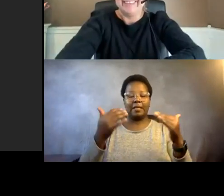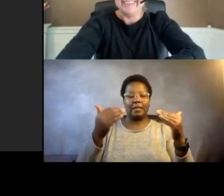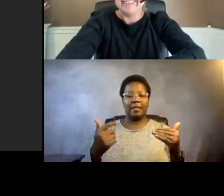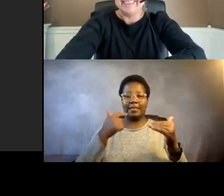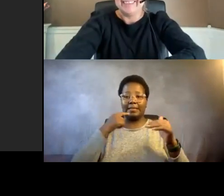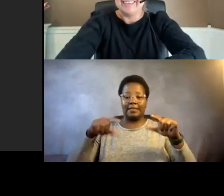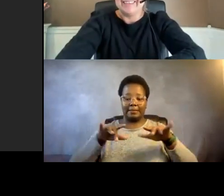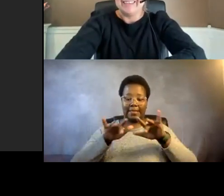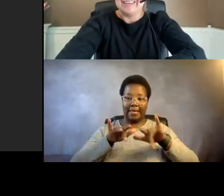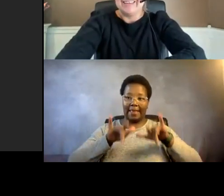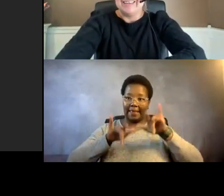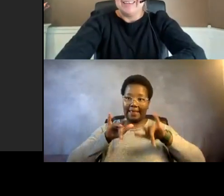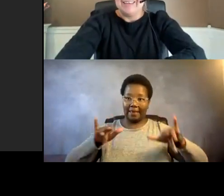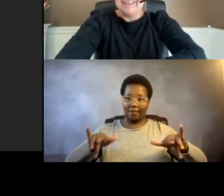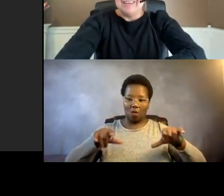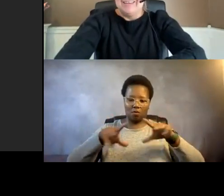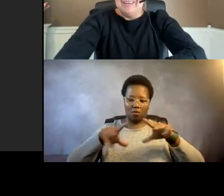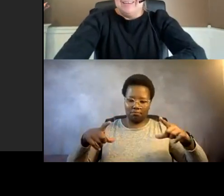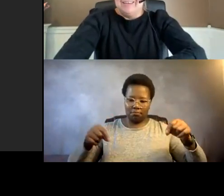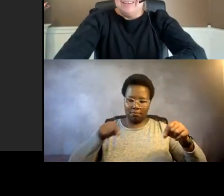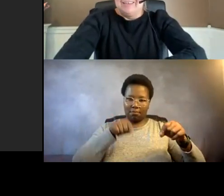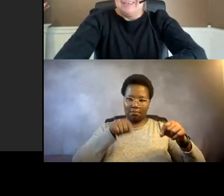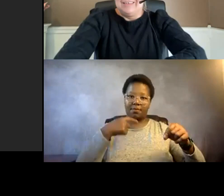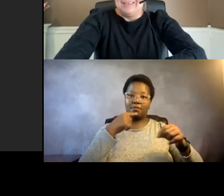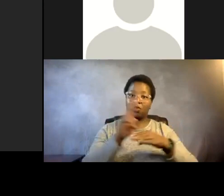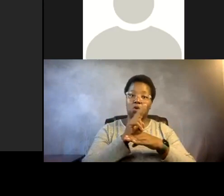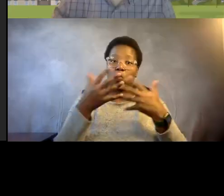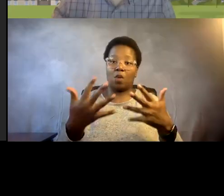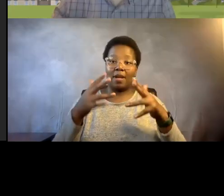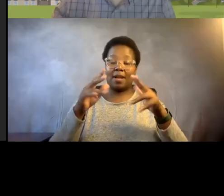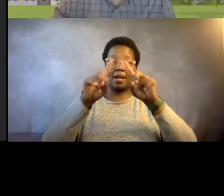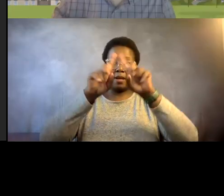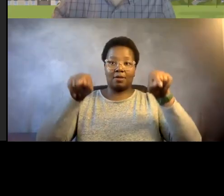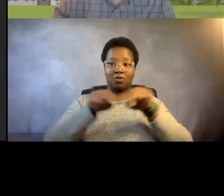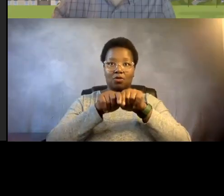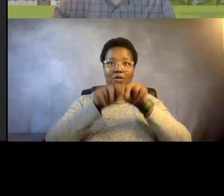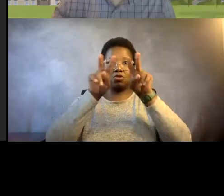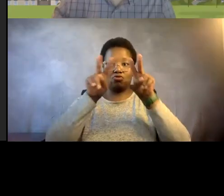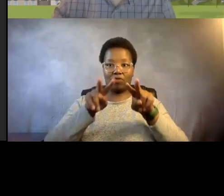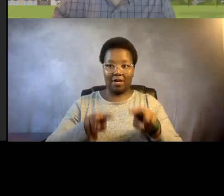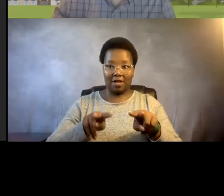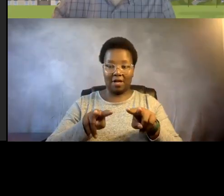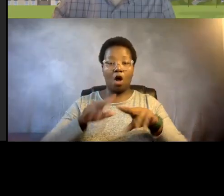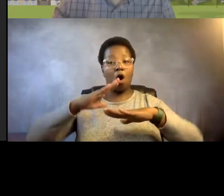with a screen reader on and with the screen reader off, especially on Windows, because that